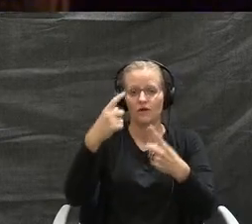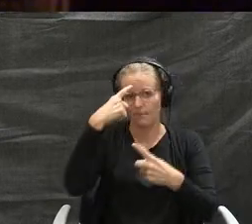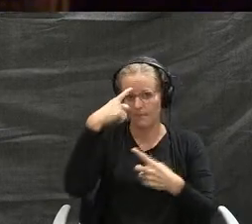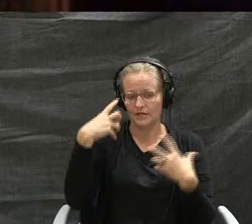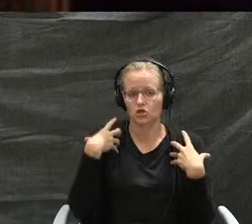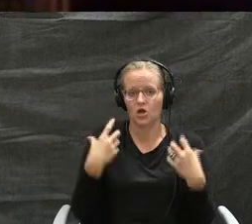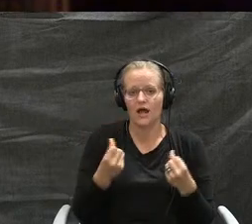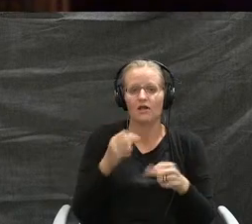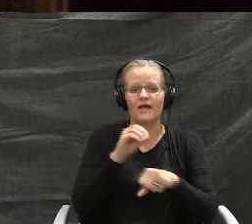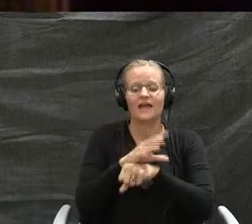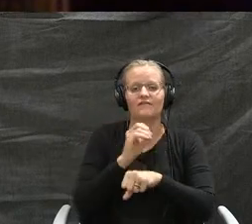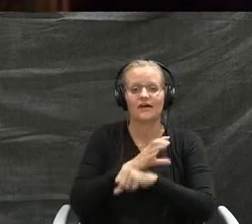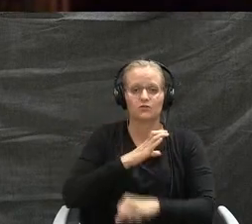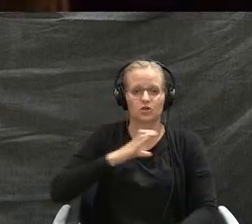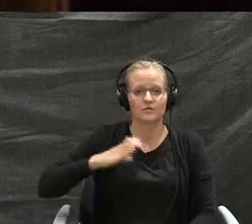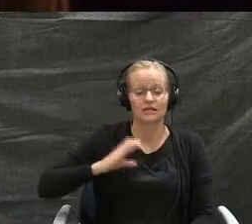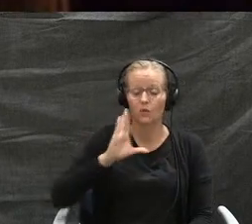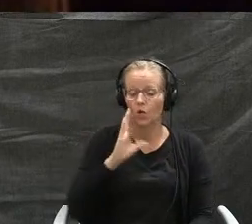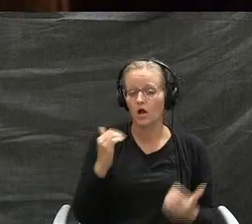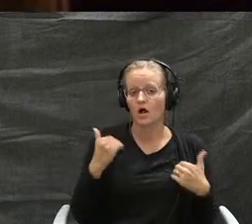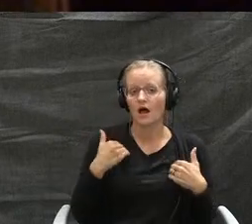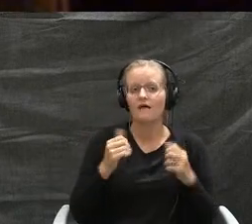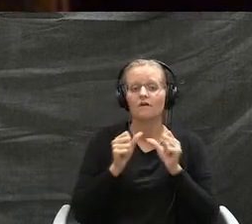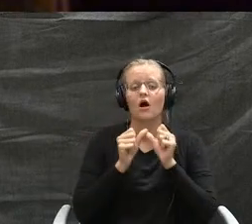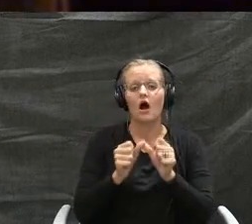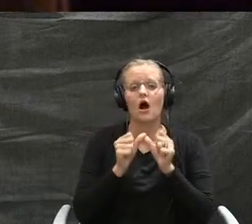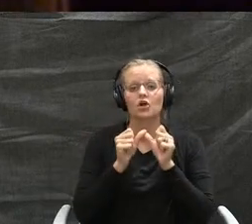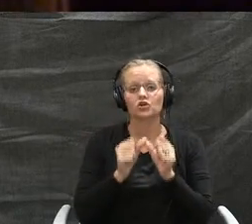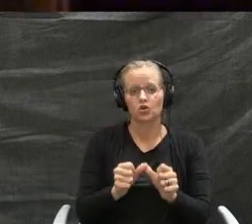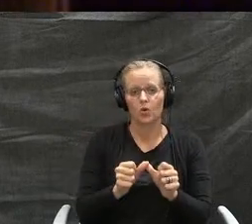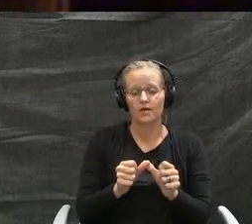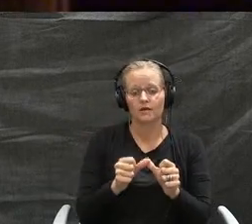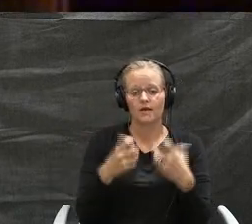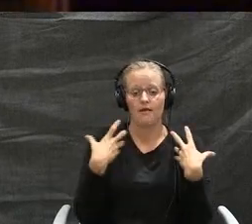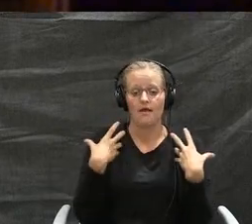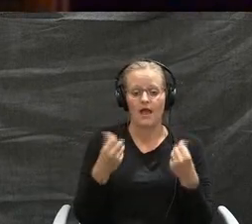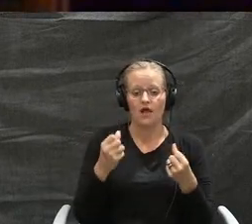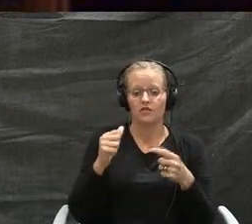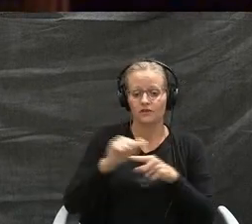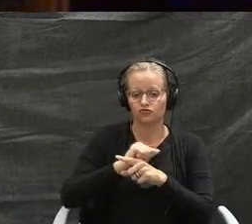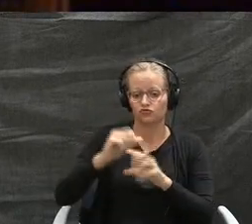Will have ongoing staff training to give all staff the support, resources, tools and training needed.